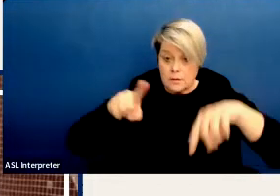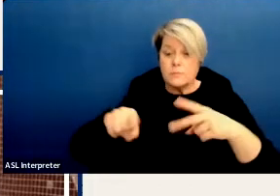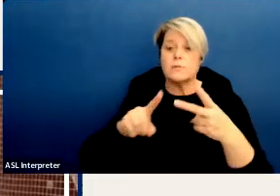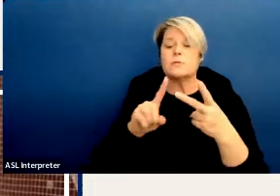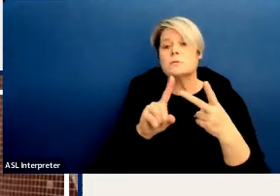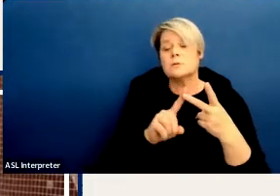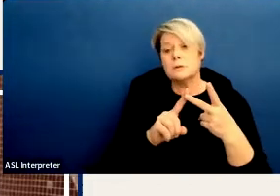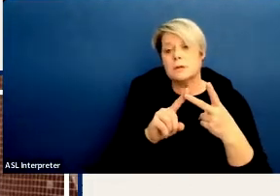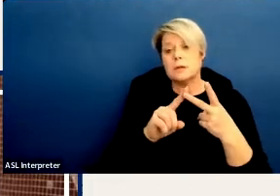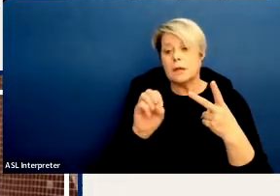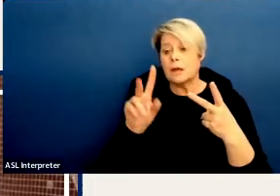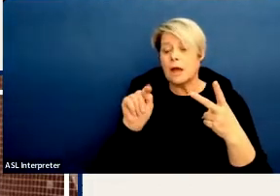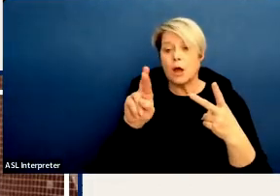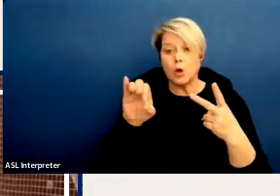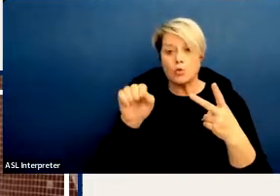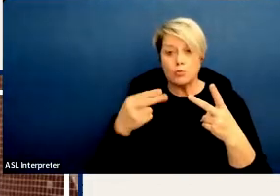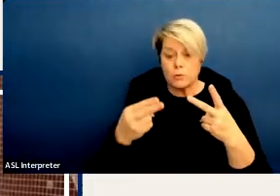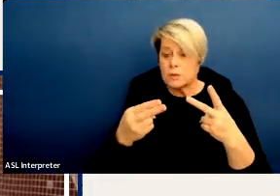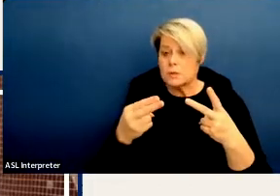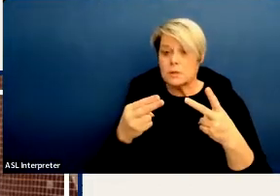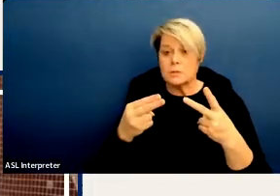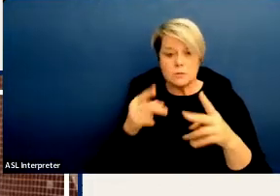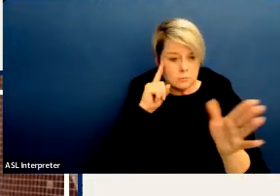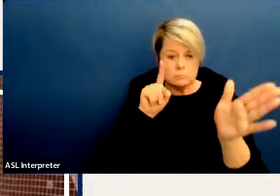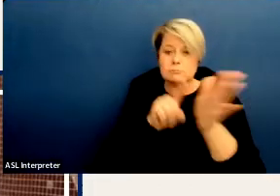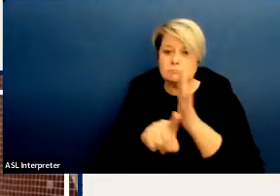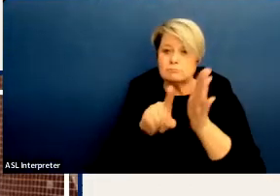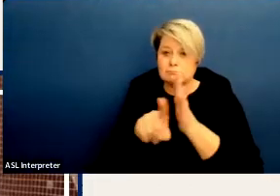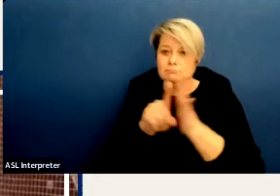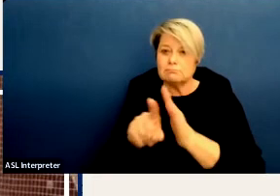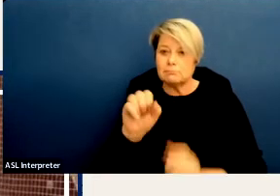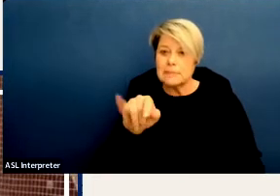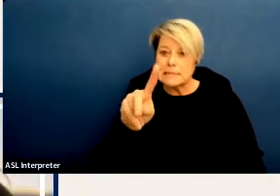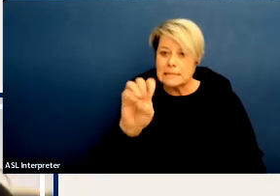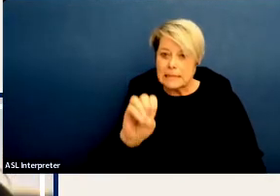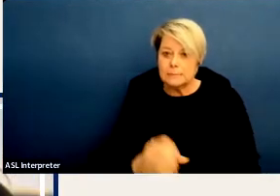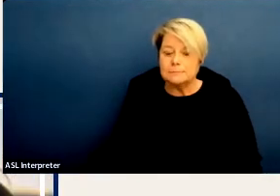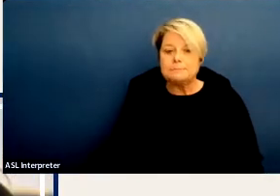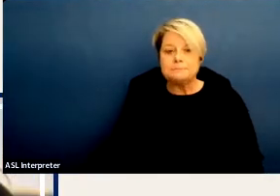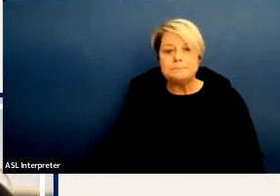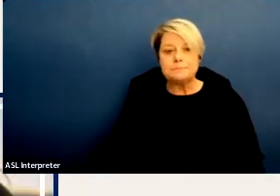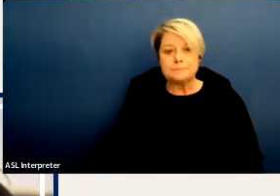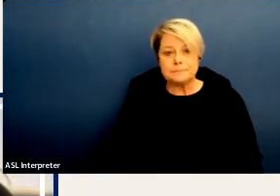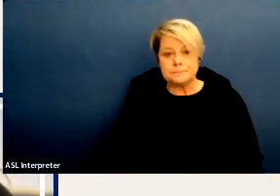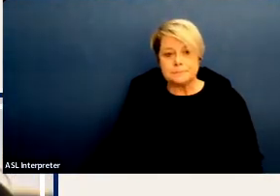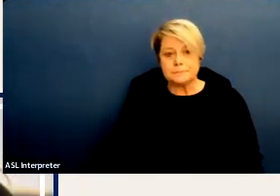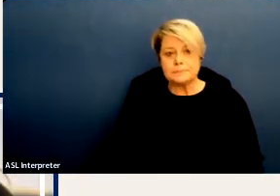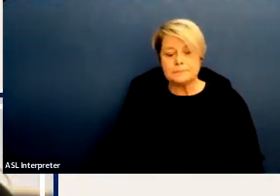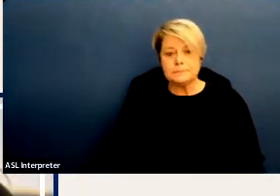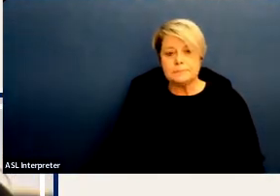finding out more about the racial diversity that exists in AG, outreach and educational programs and history. Please take a look at the site. There is a